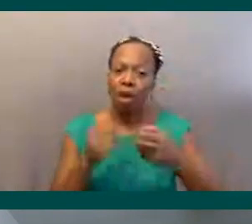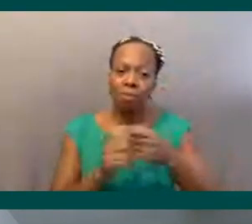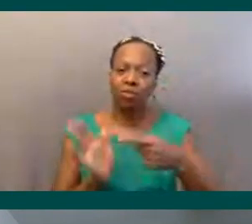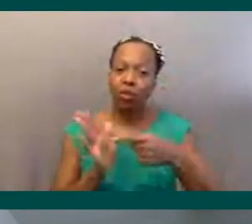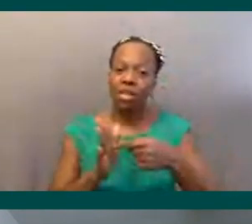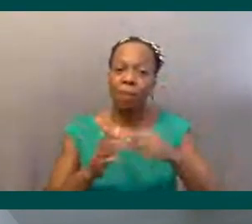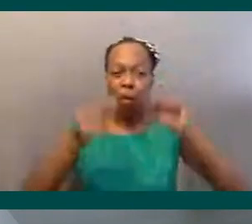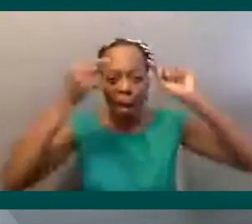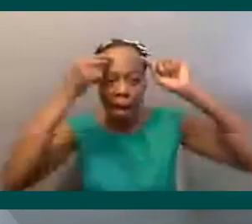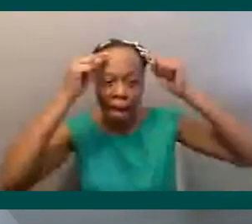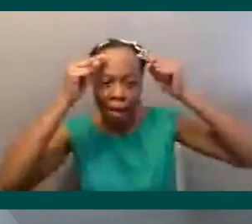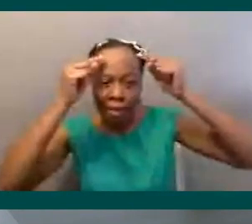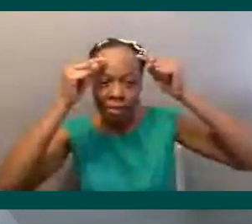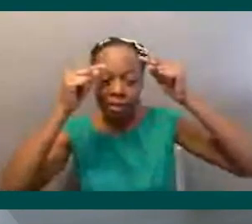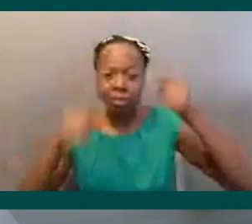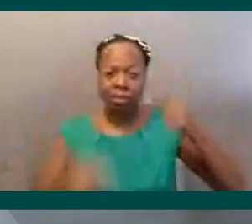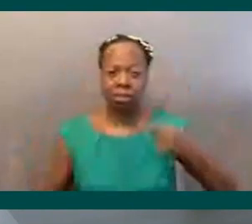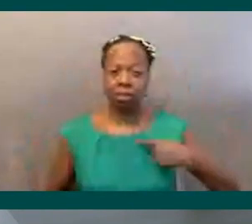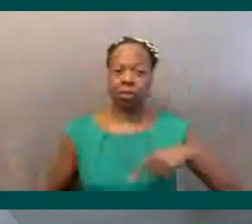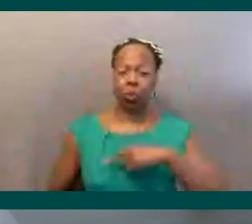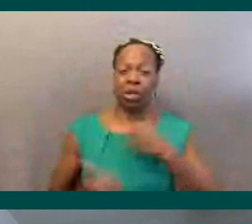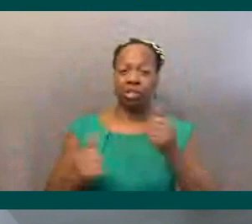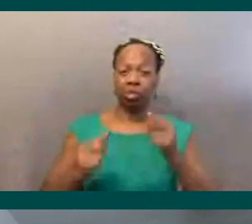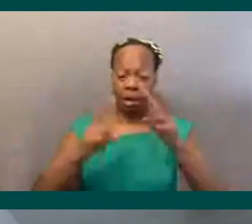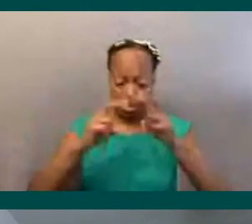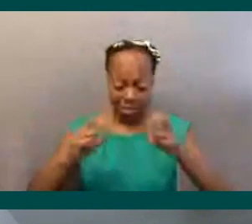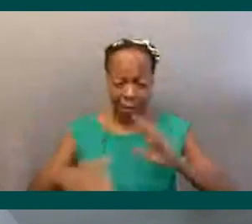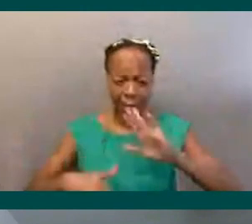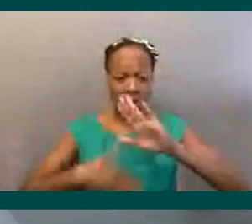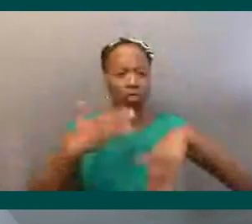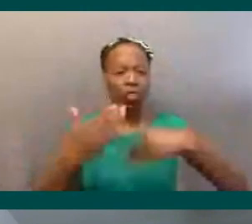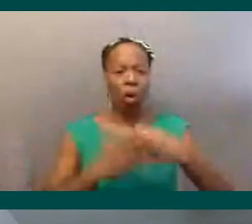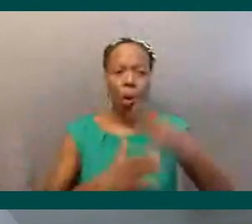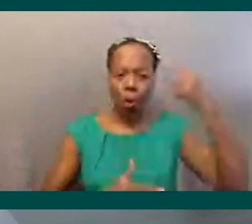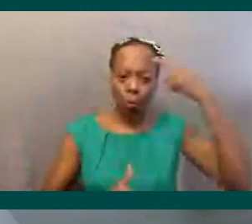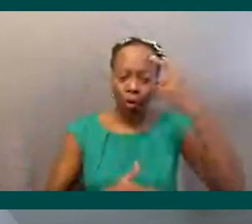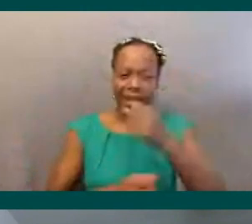and try to treat many of the different symptoms.